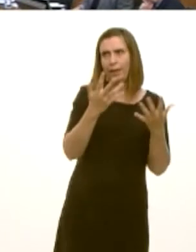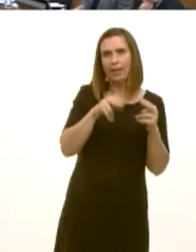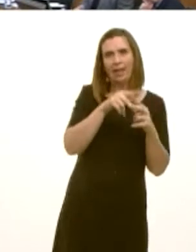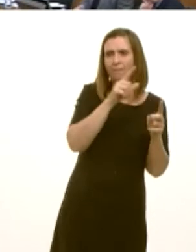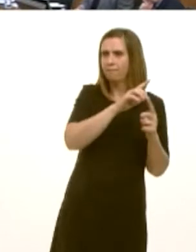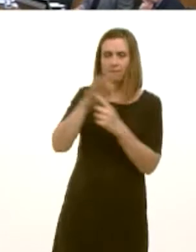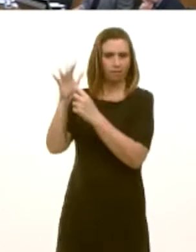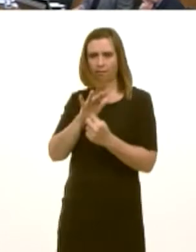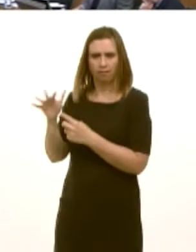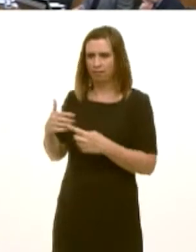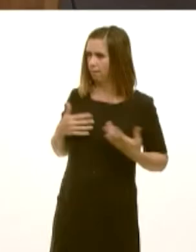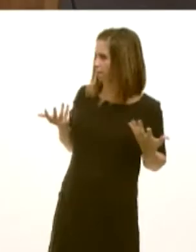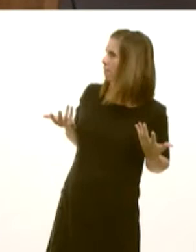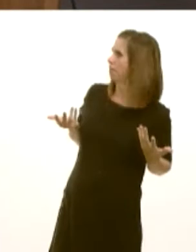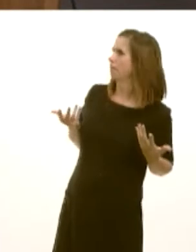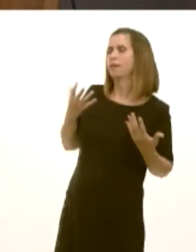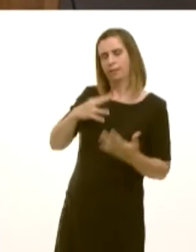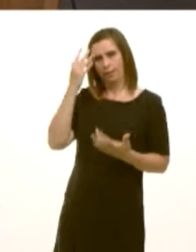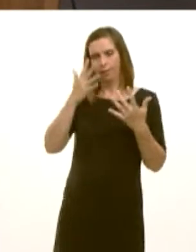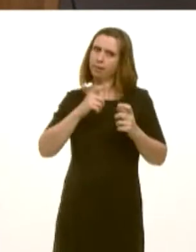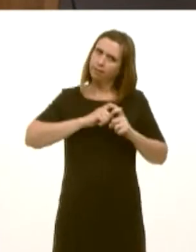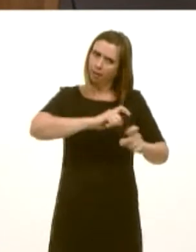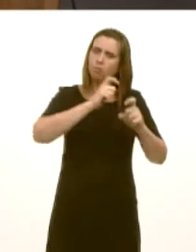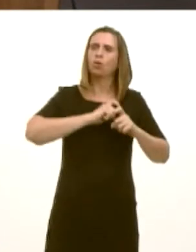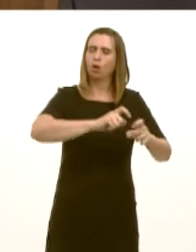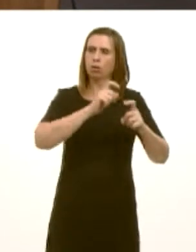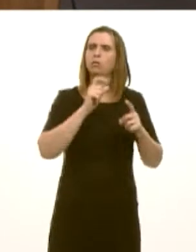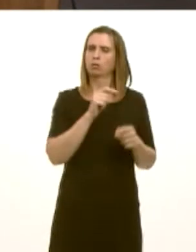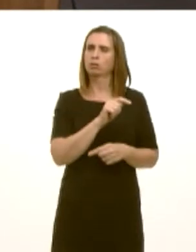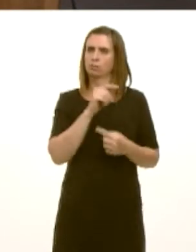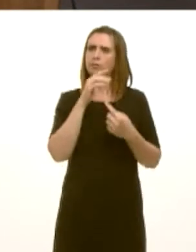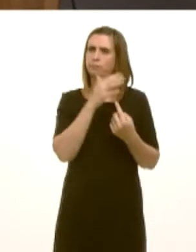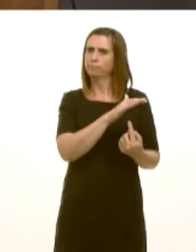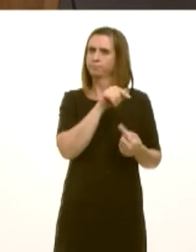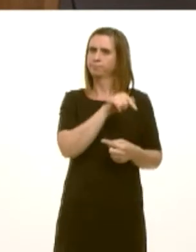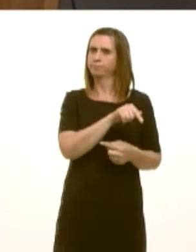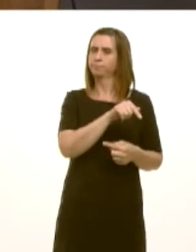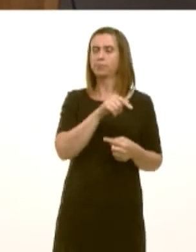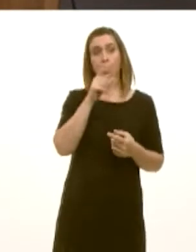to ensure that the service continues, and itís important, of course, that the commissioner considers it.